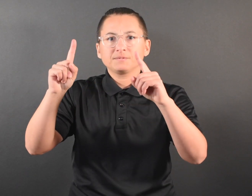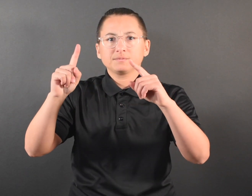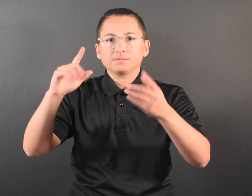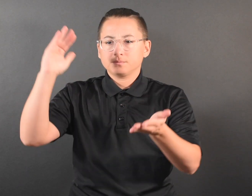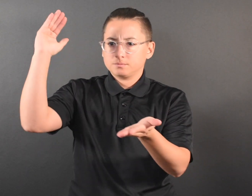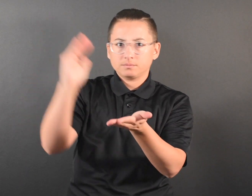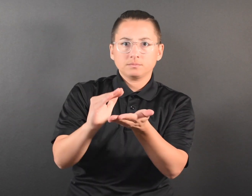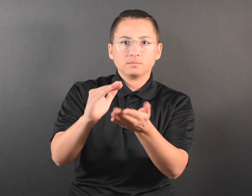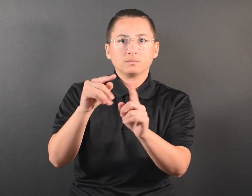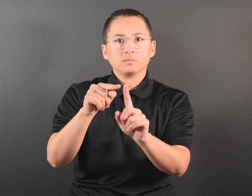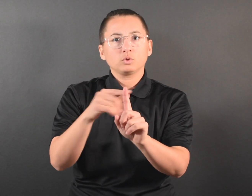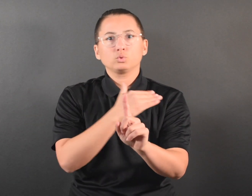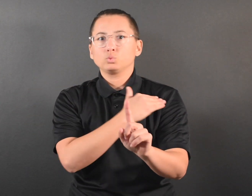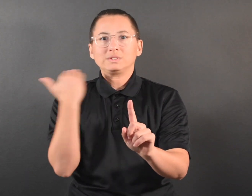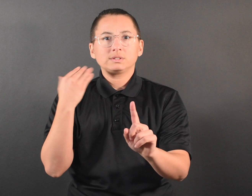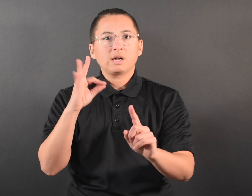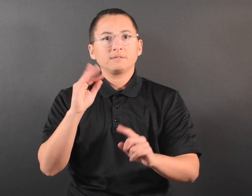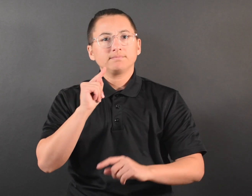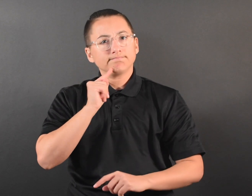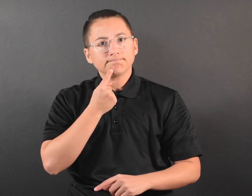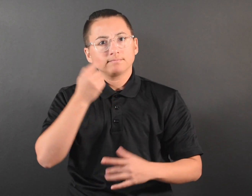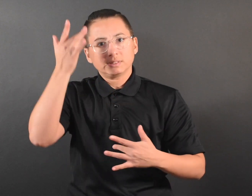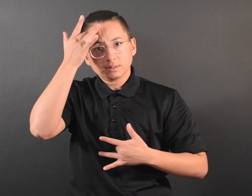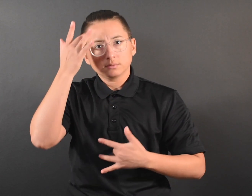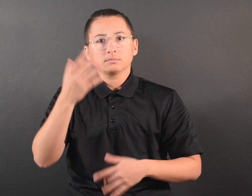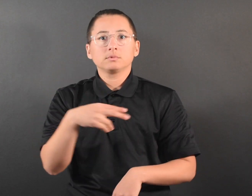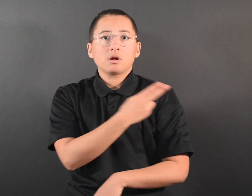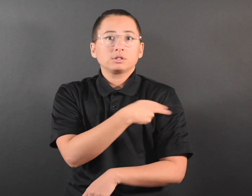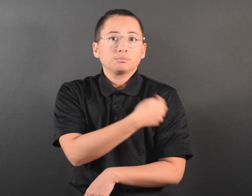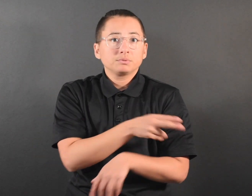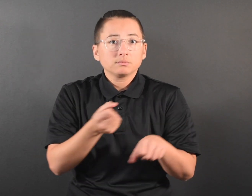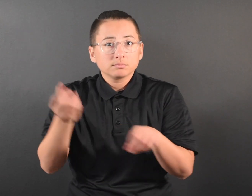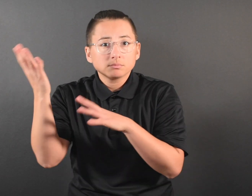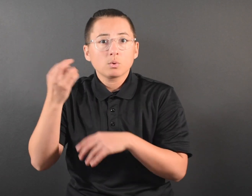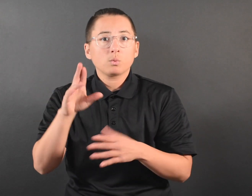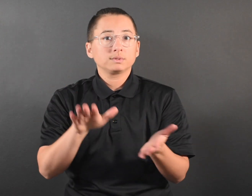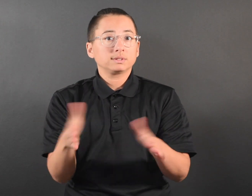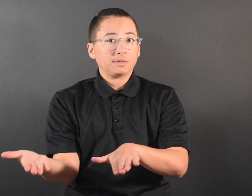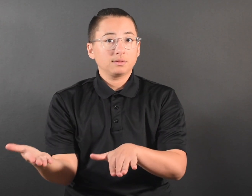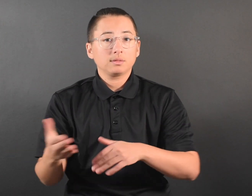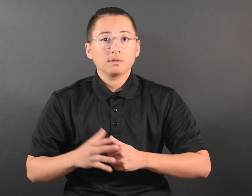to be highly effective at reducing the risk of severe illness, hospitalization, and death.